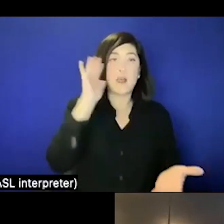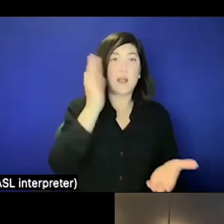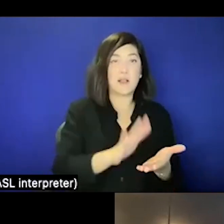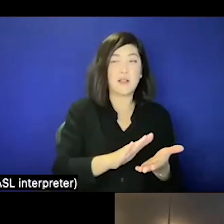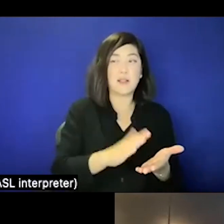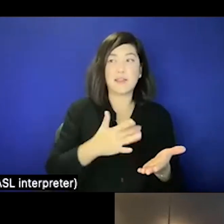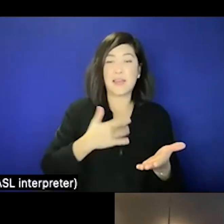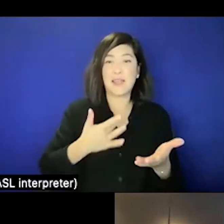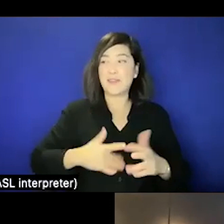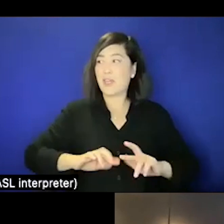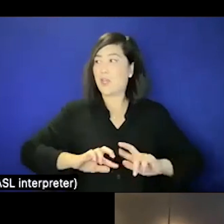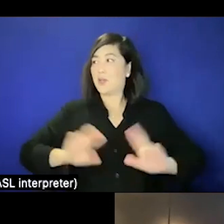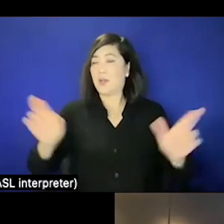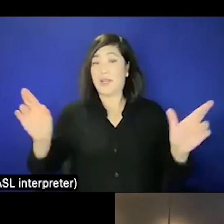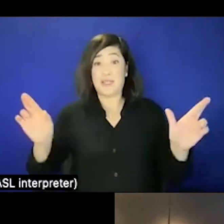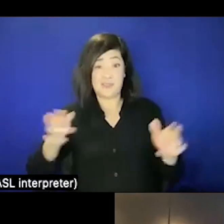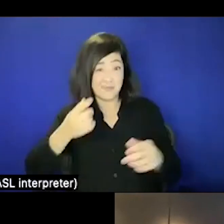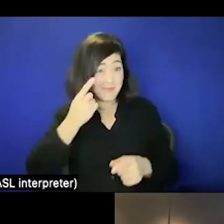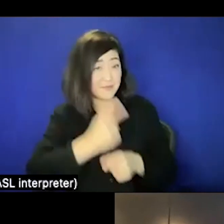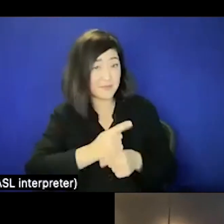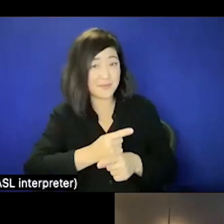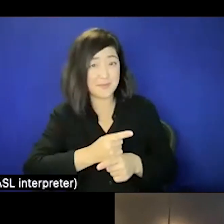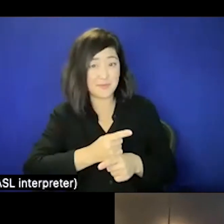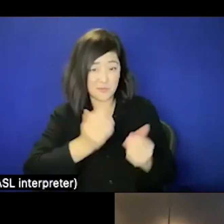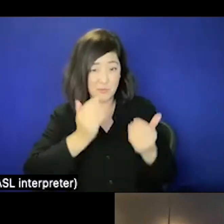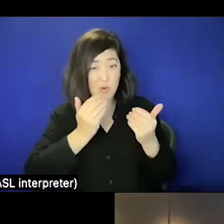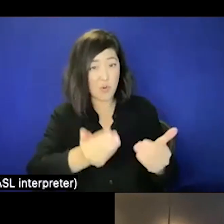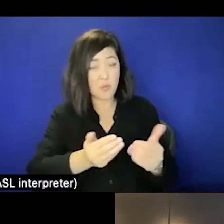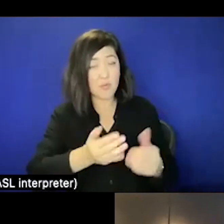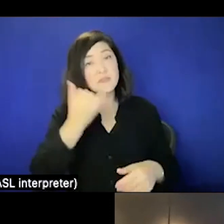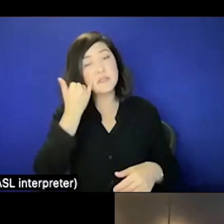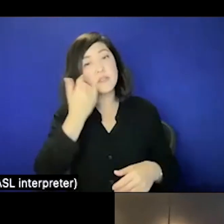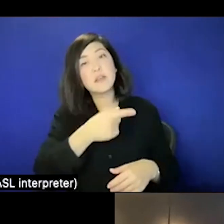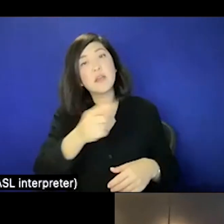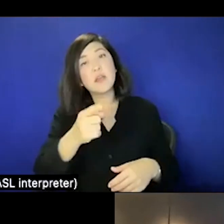right? So if you were to say to the people attending here, and they're